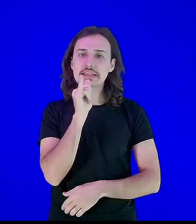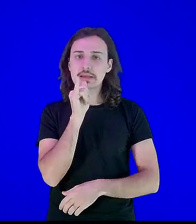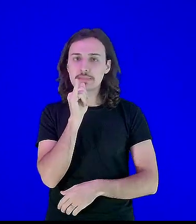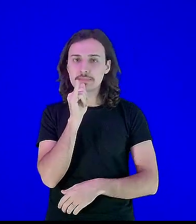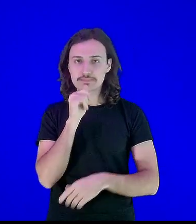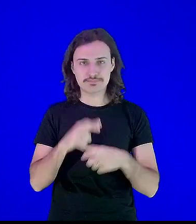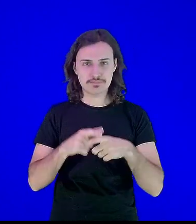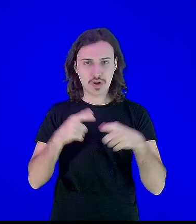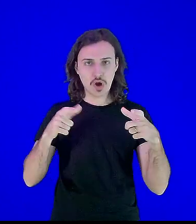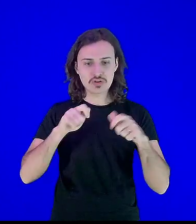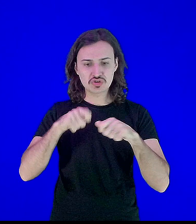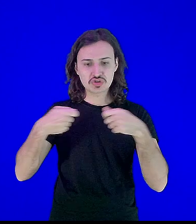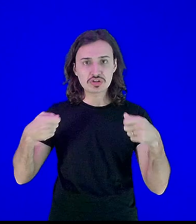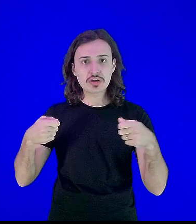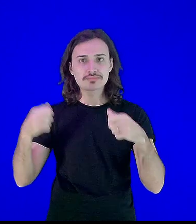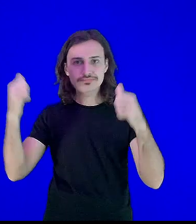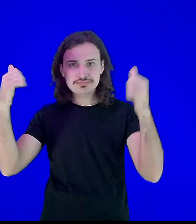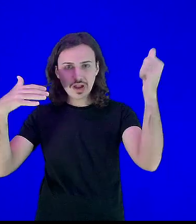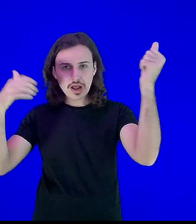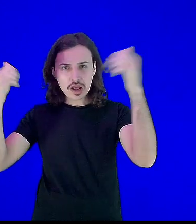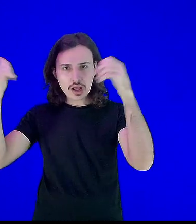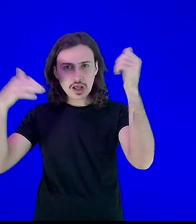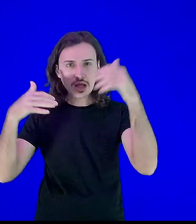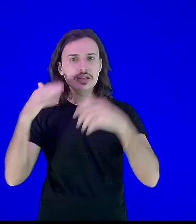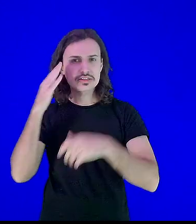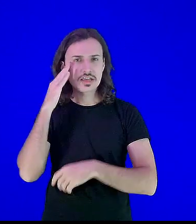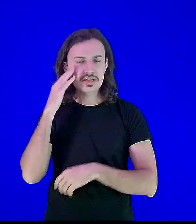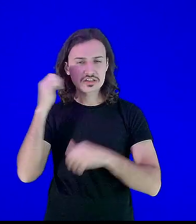I am using the Sign Puddle 3 API,